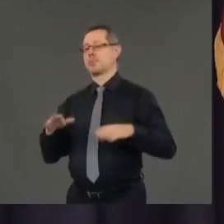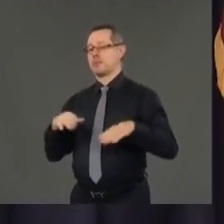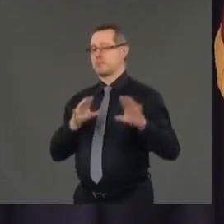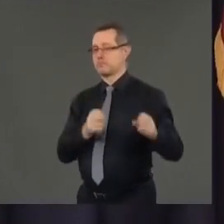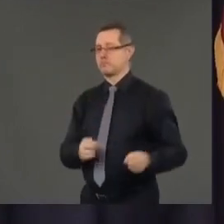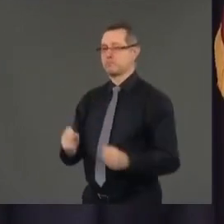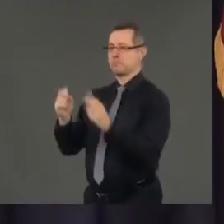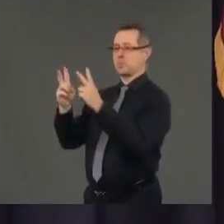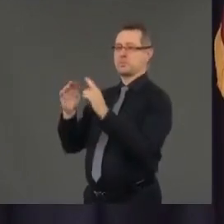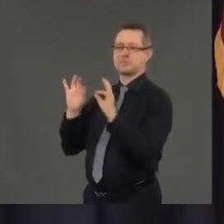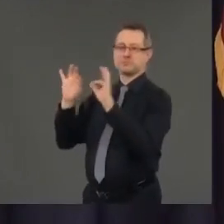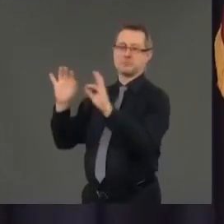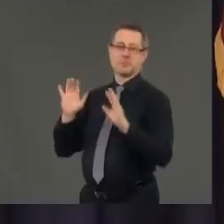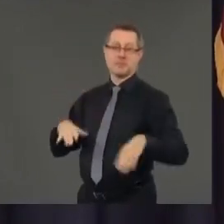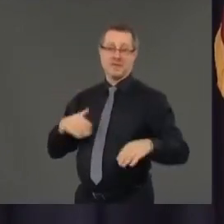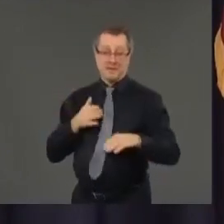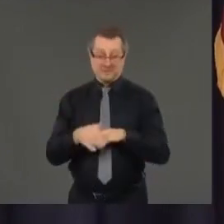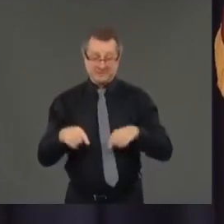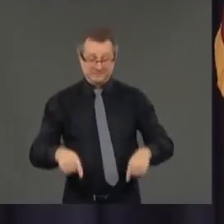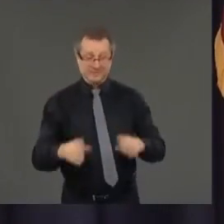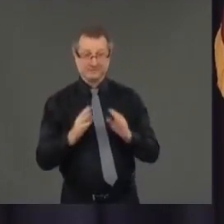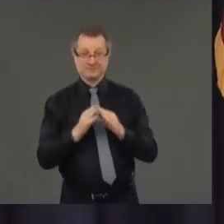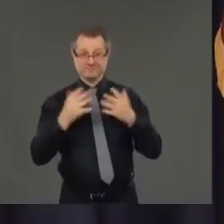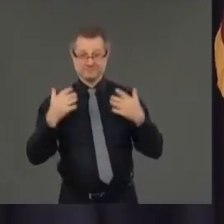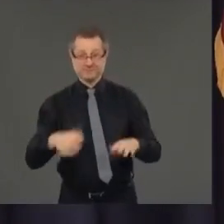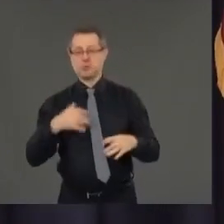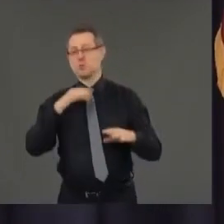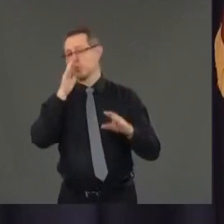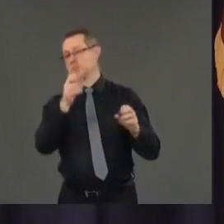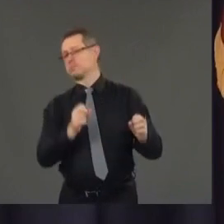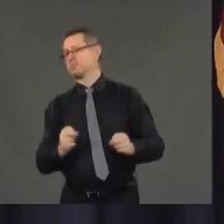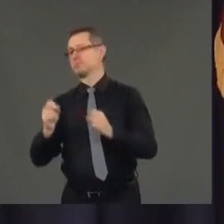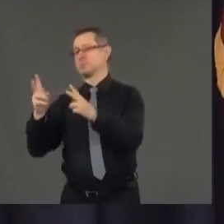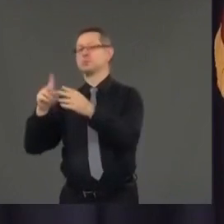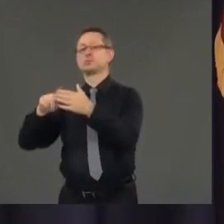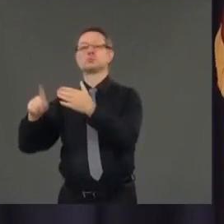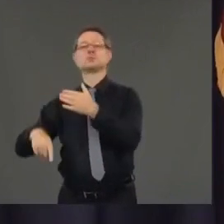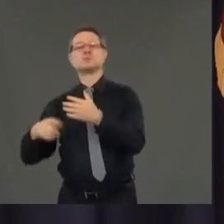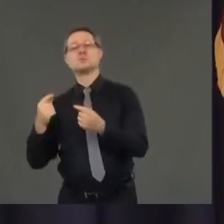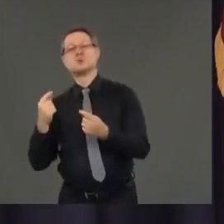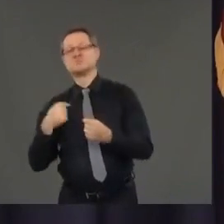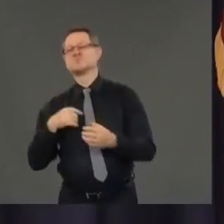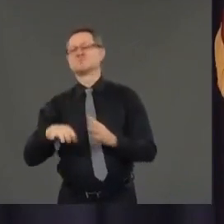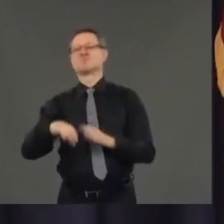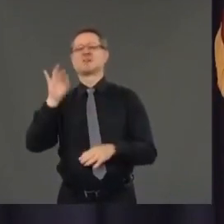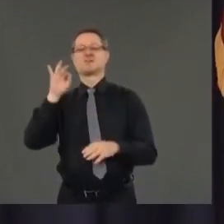SINGLE PERSON, 55 AND OVER. THE WEBSITE HASN'T ACTUALLY BEEN